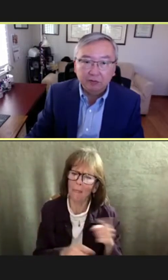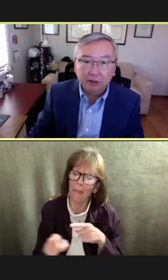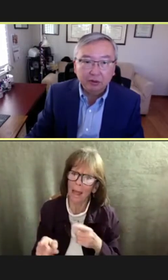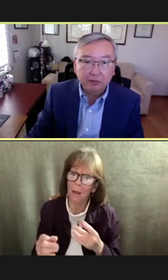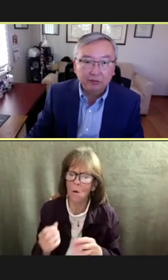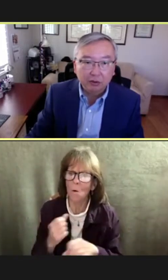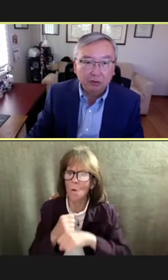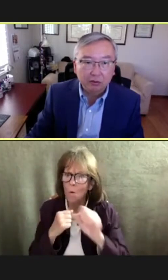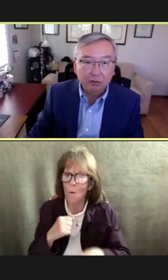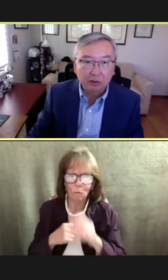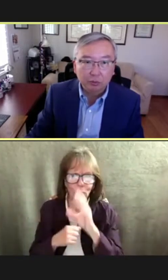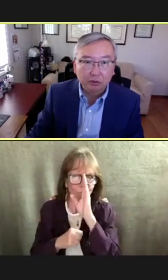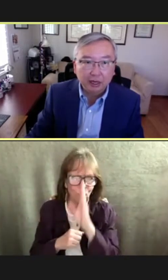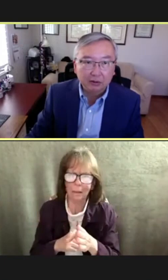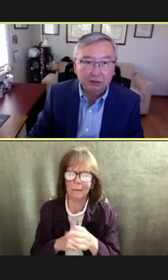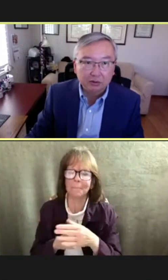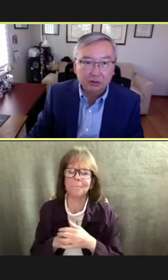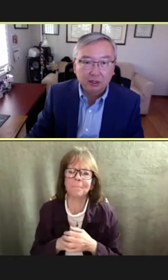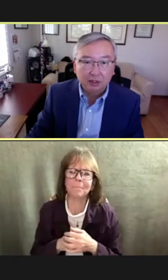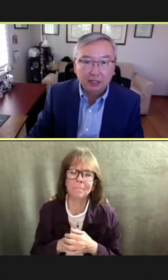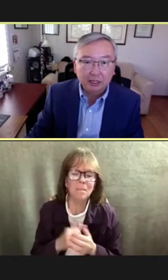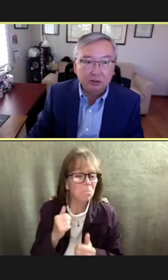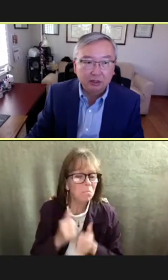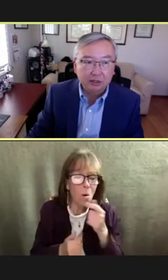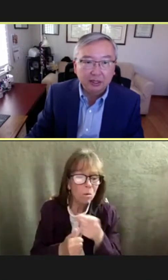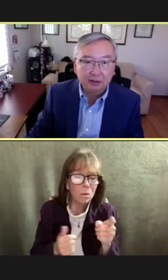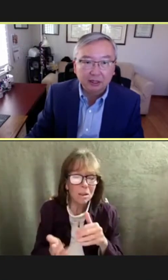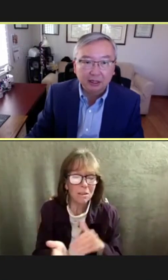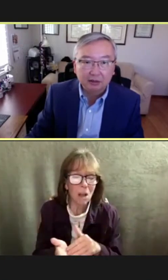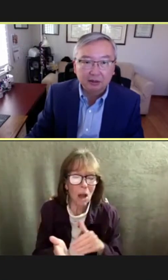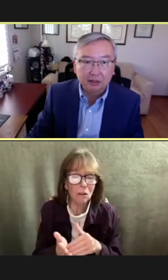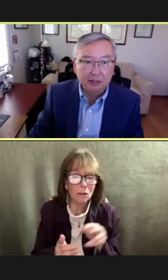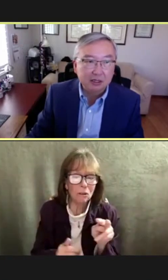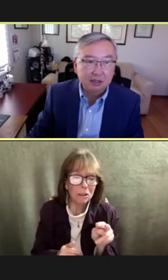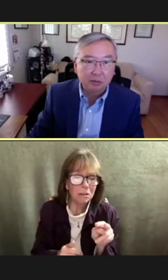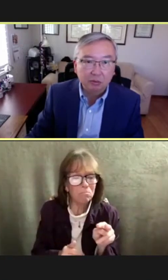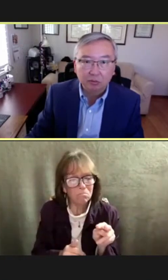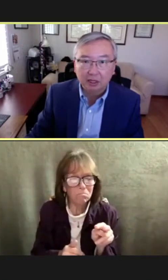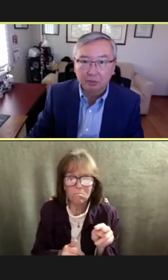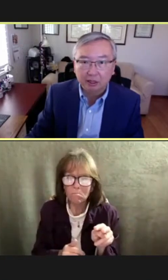Very few providers actually think that this